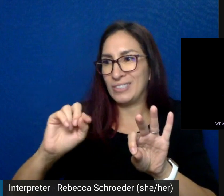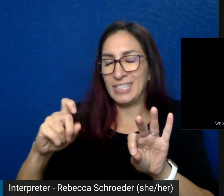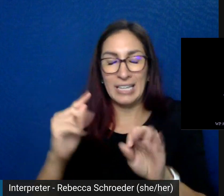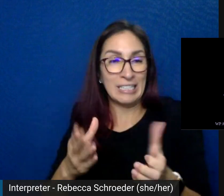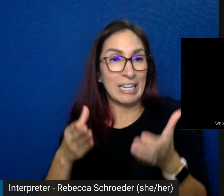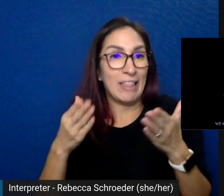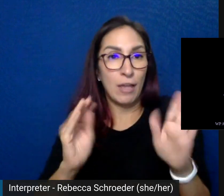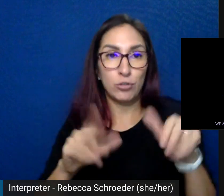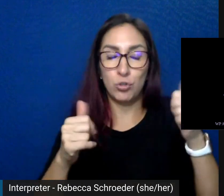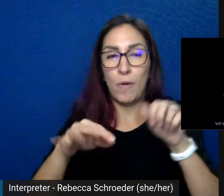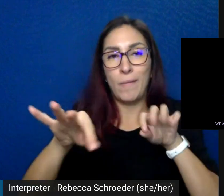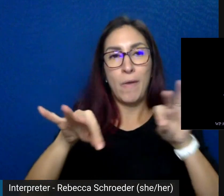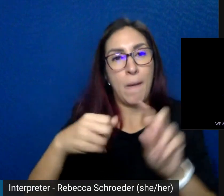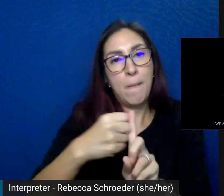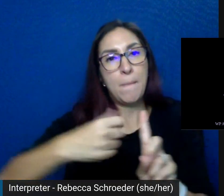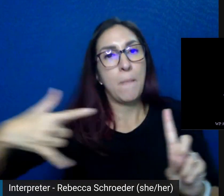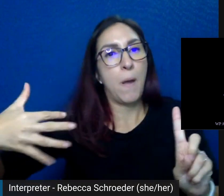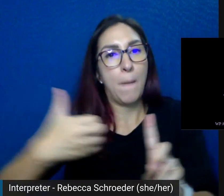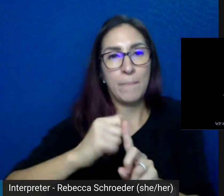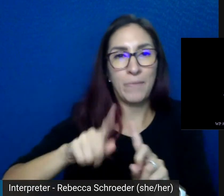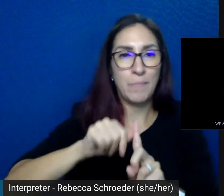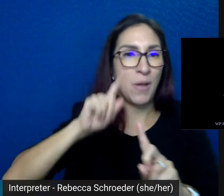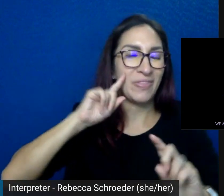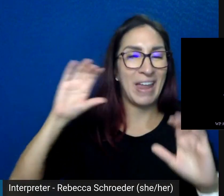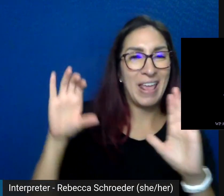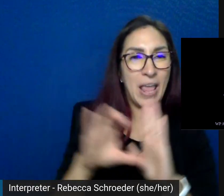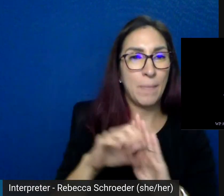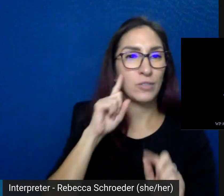It can be hard to write alt text at first.